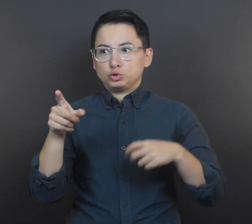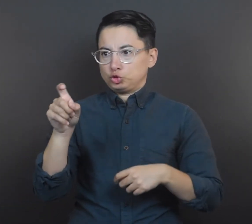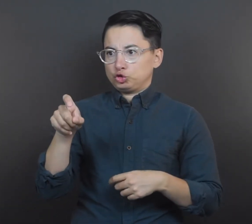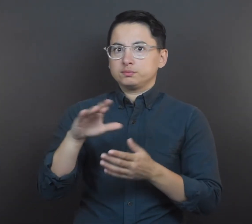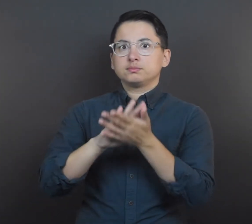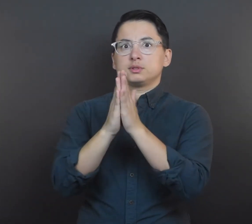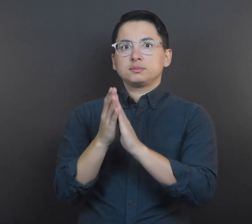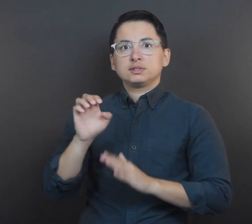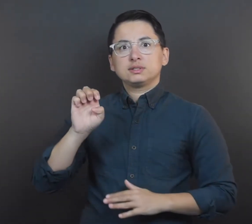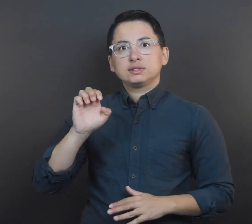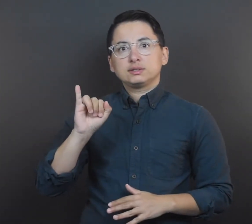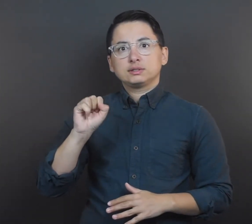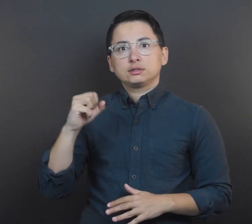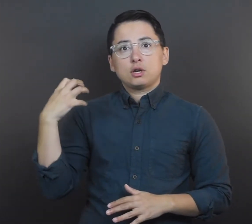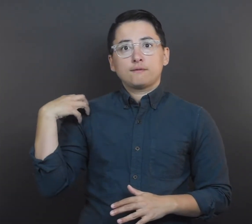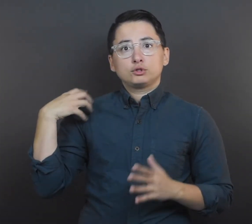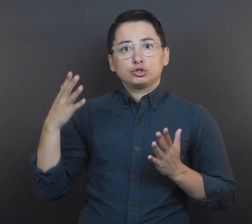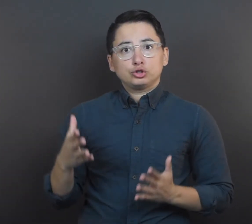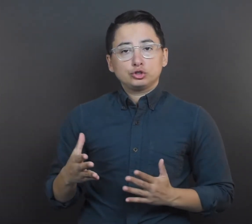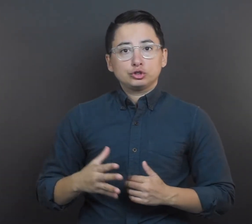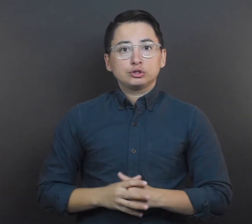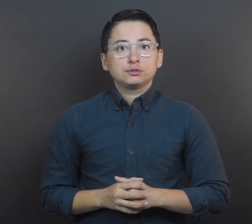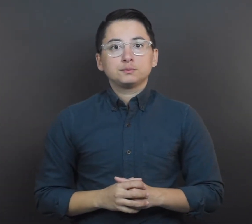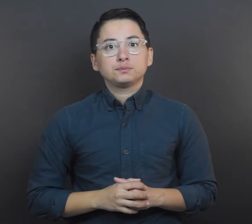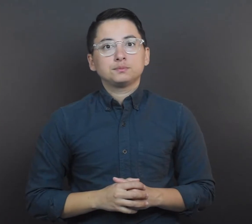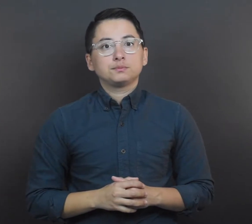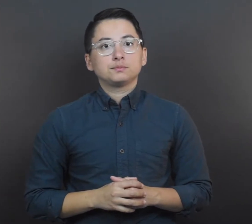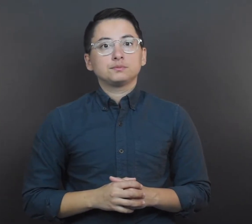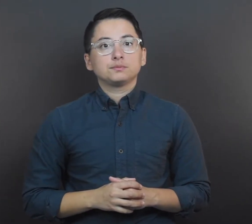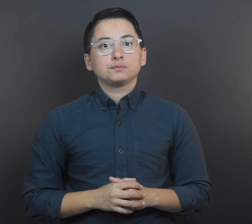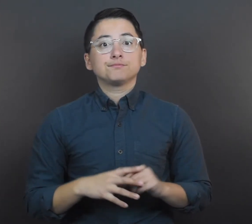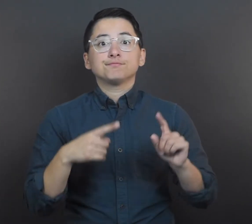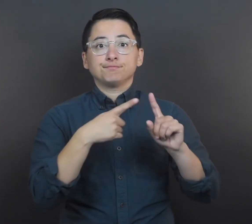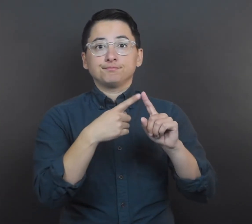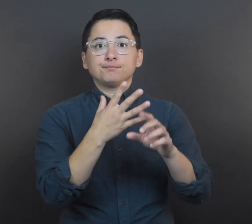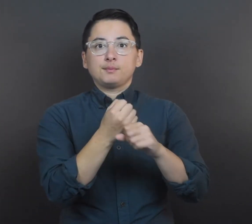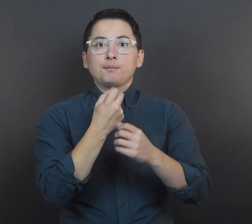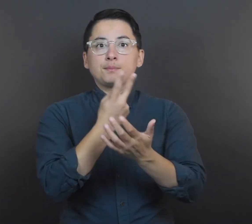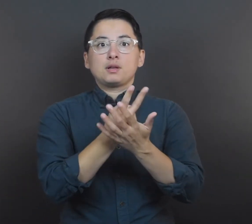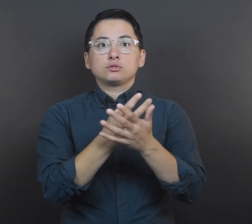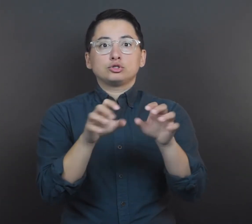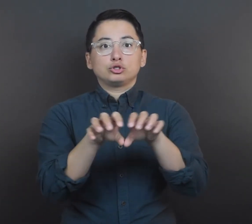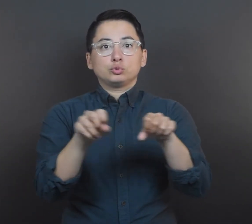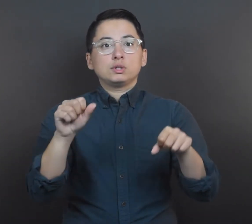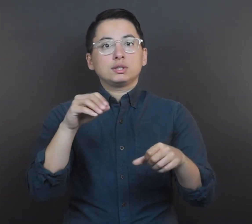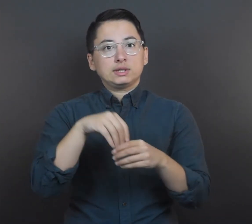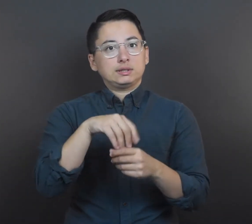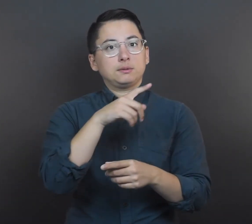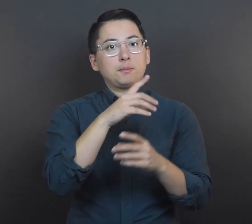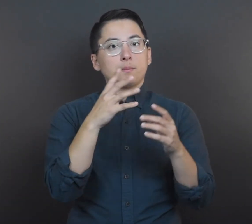‘You should be an EIS officer’ She got a master’s degree in public